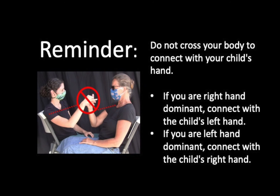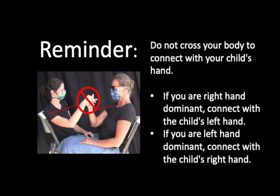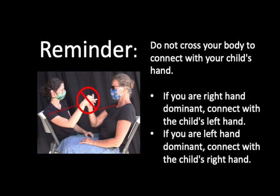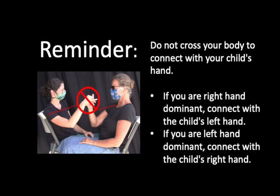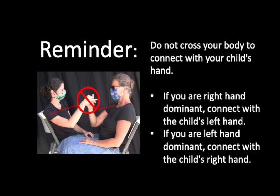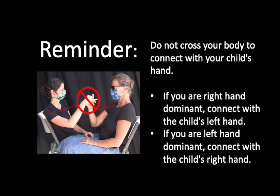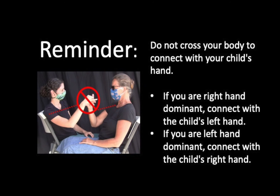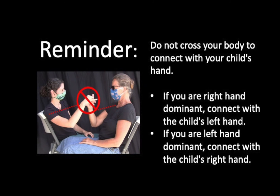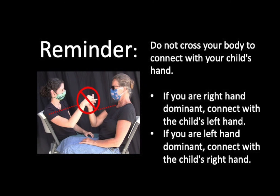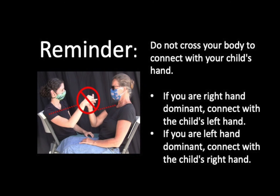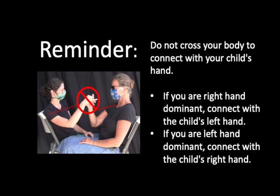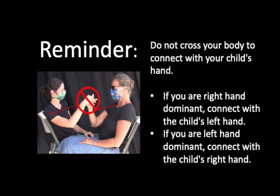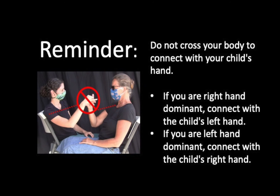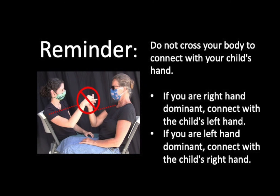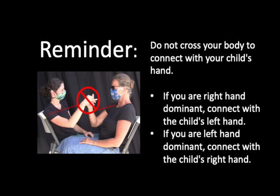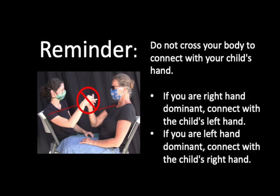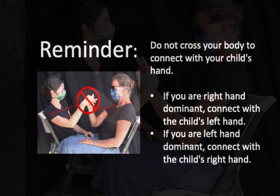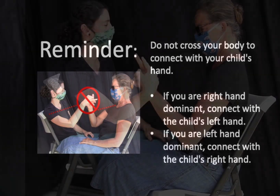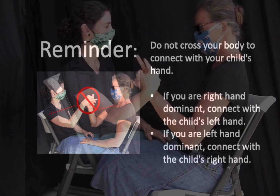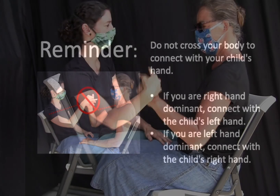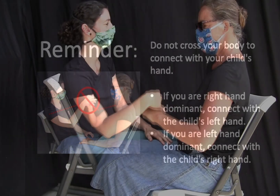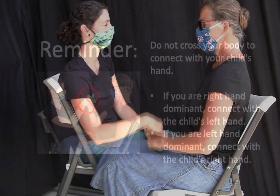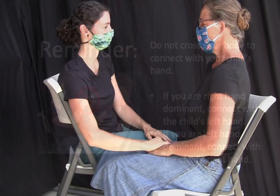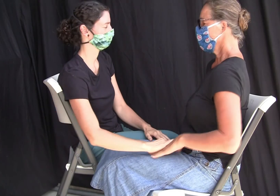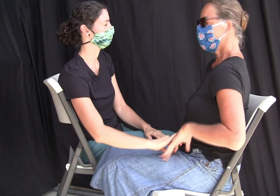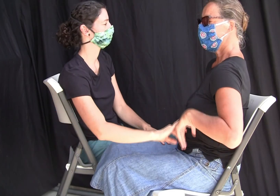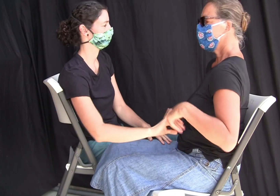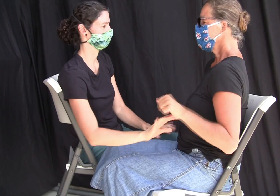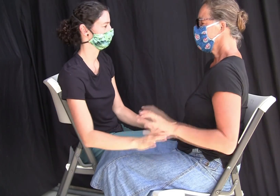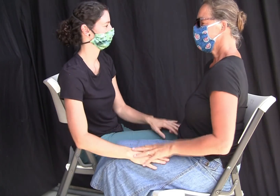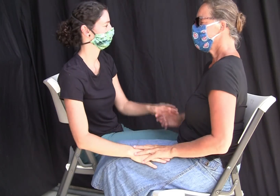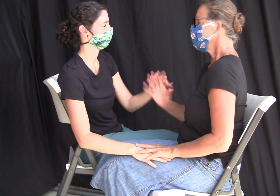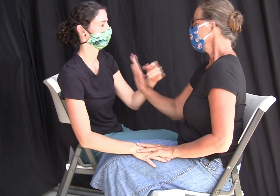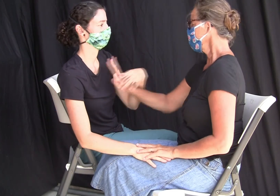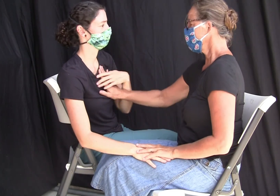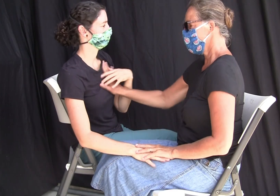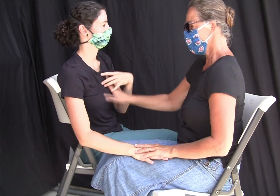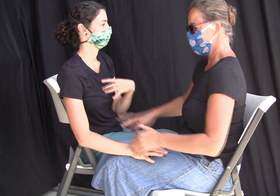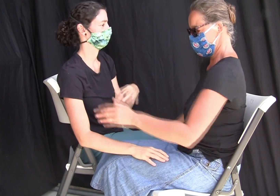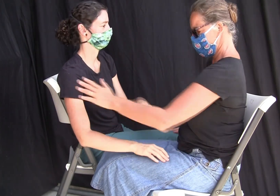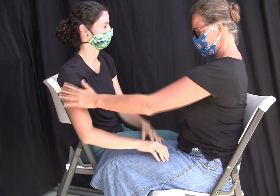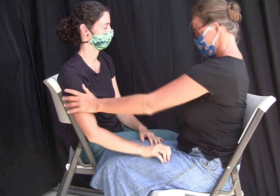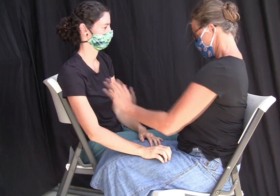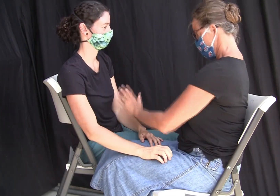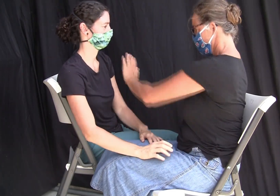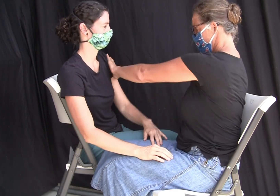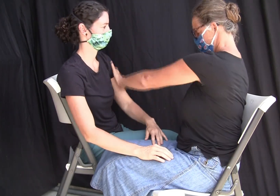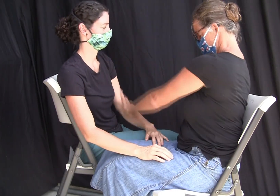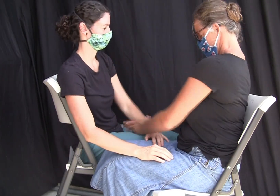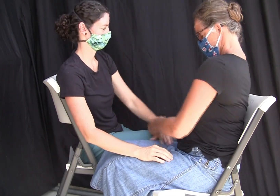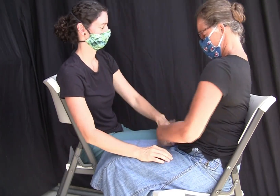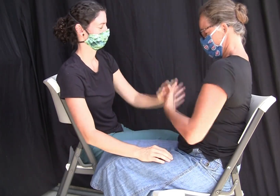If you're left hand dominant, connect with the child's right hand. Remember, regardless of hand dominance,